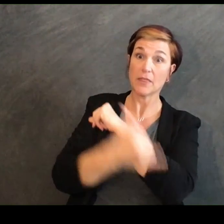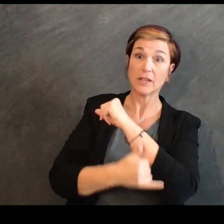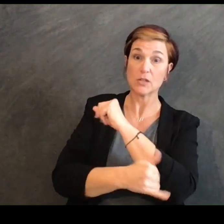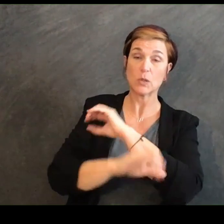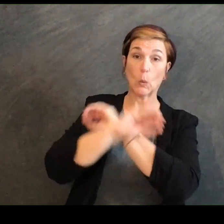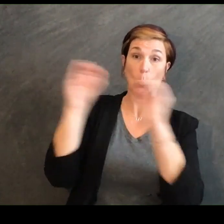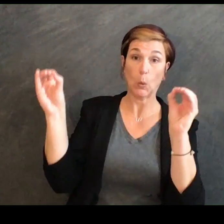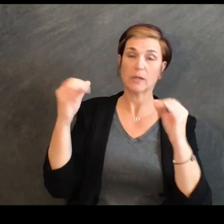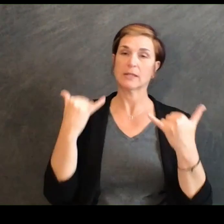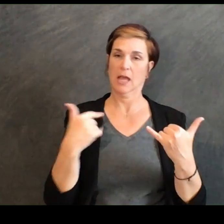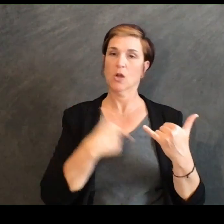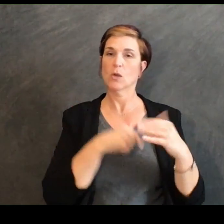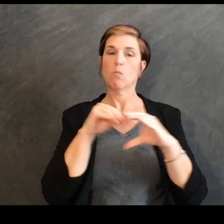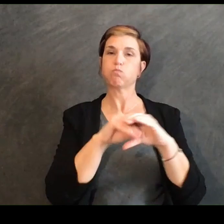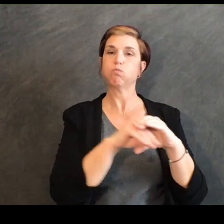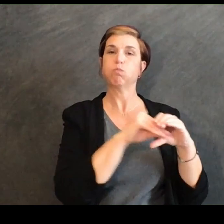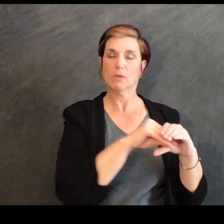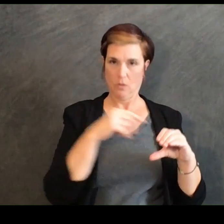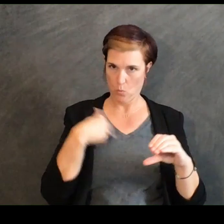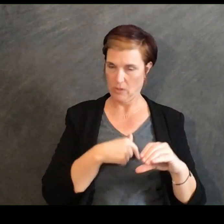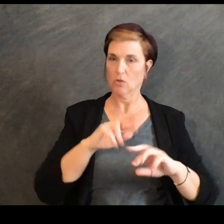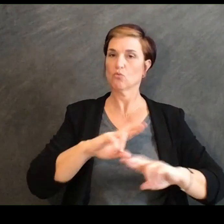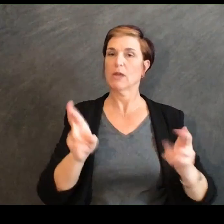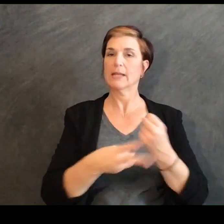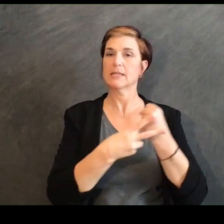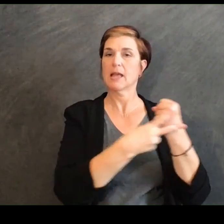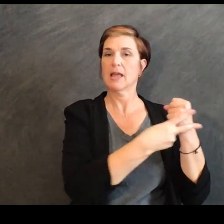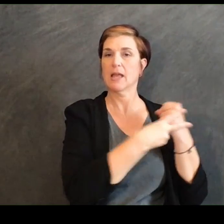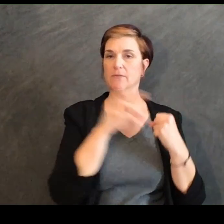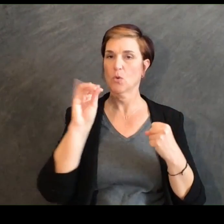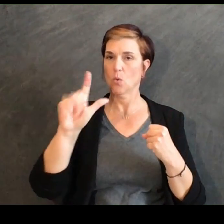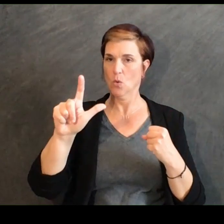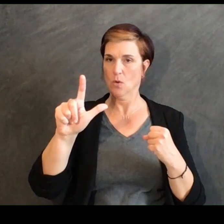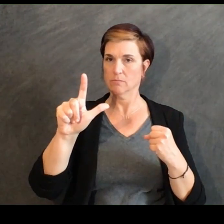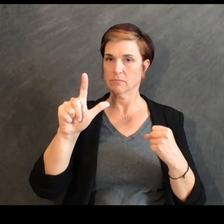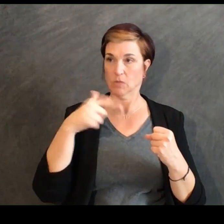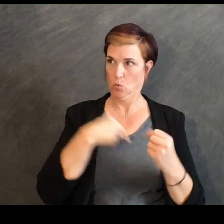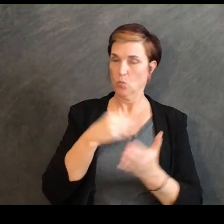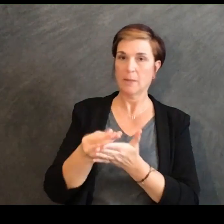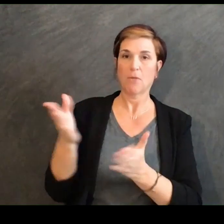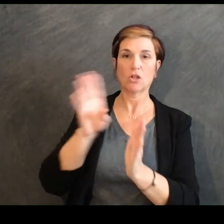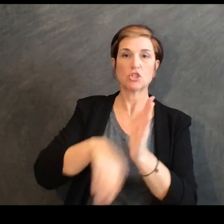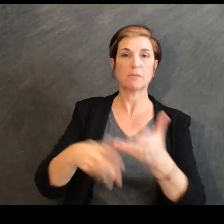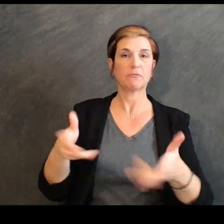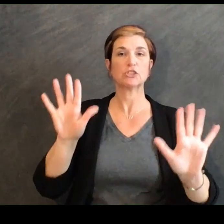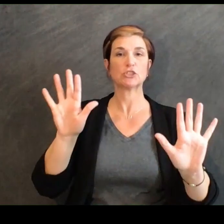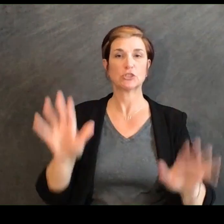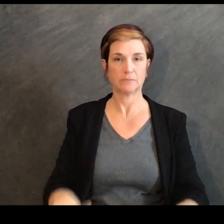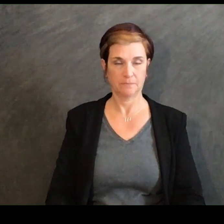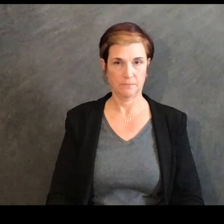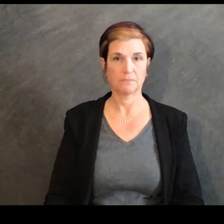we're buying it at the right price and that's something that would have not